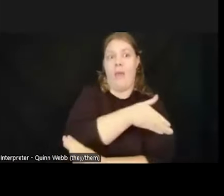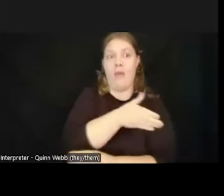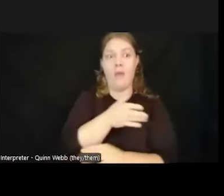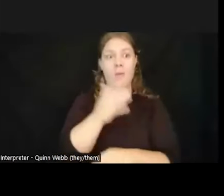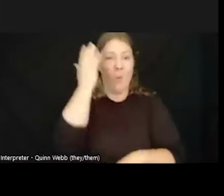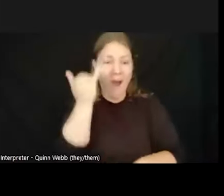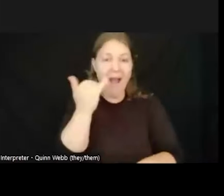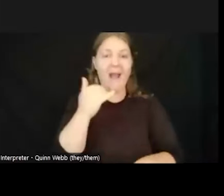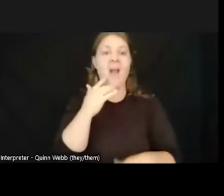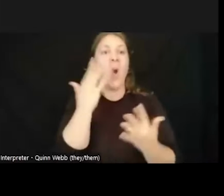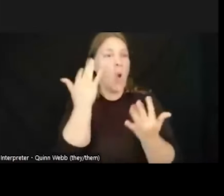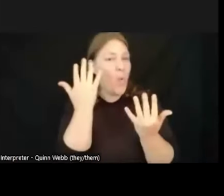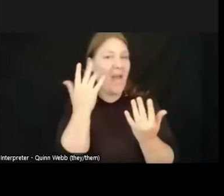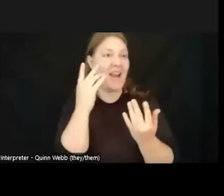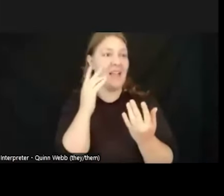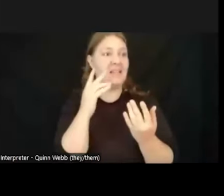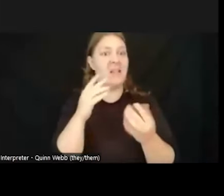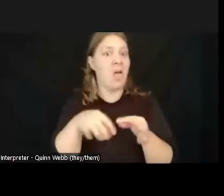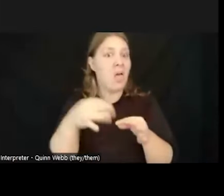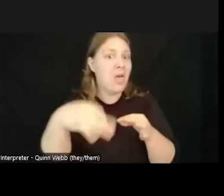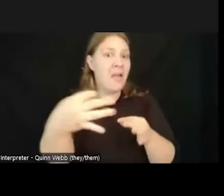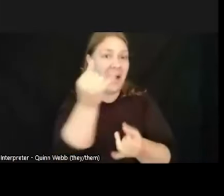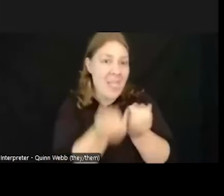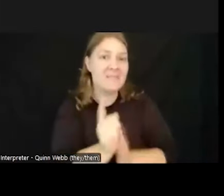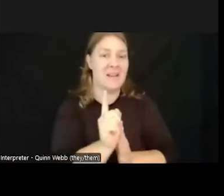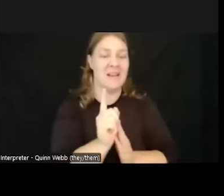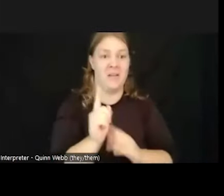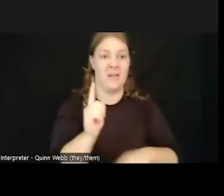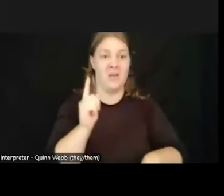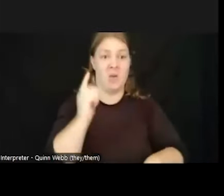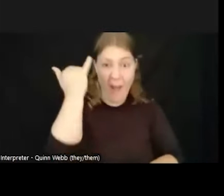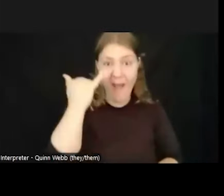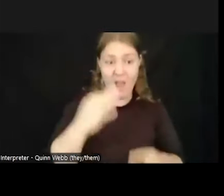till the last minute we really have to ask ourselves what is stopping us from